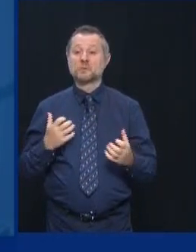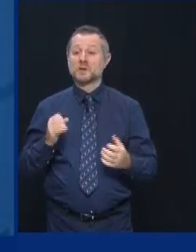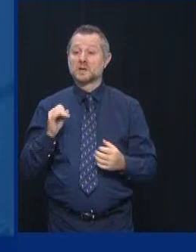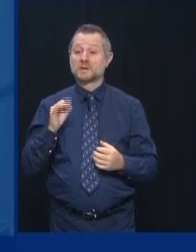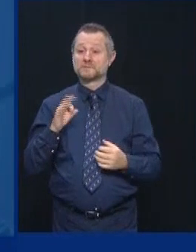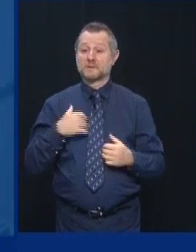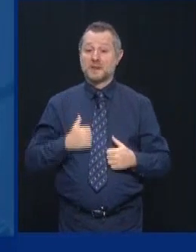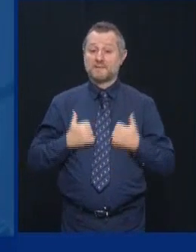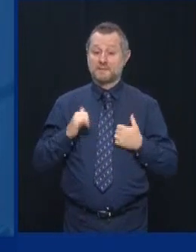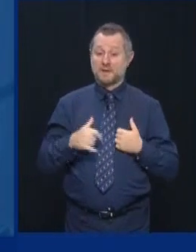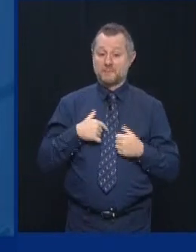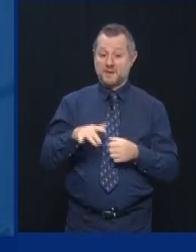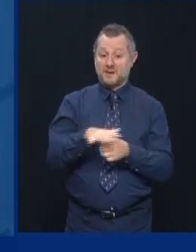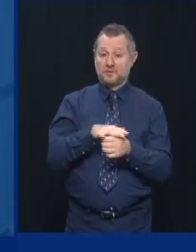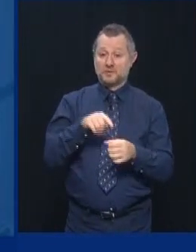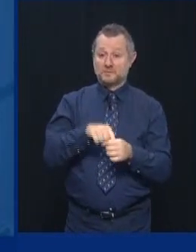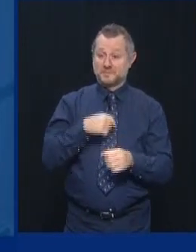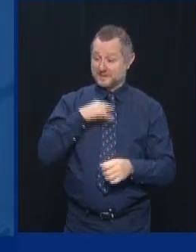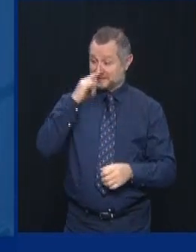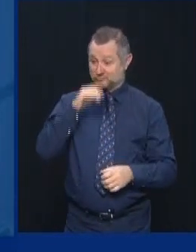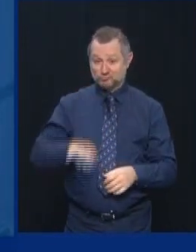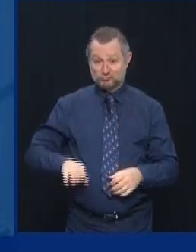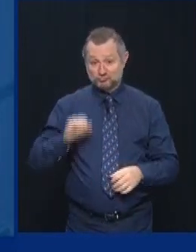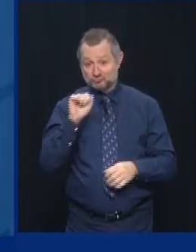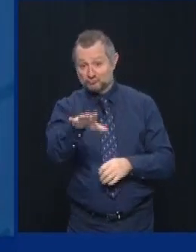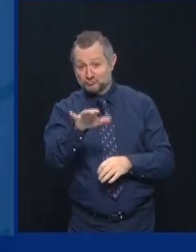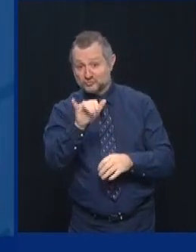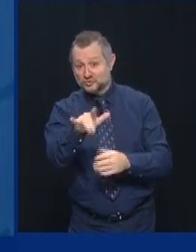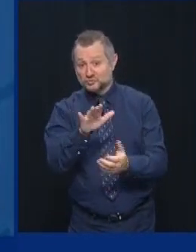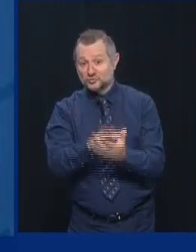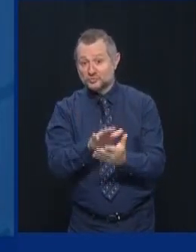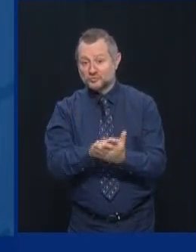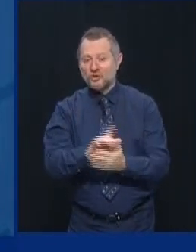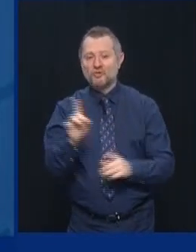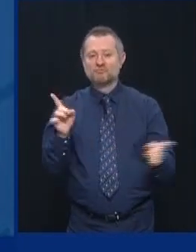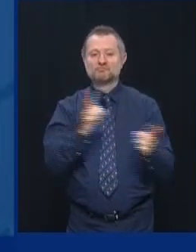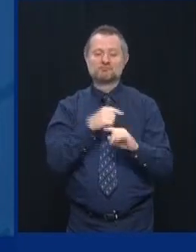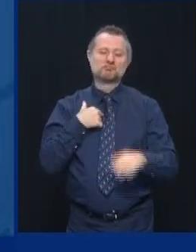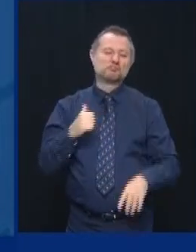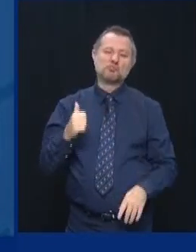TESTING ON. BETTER SAFE THAN SORRY.